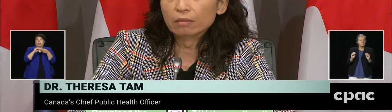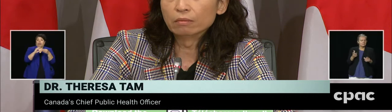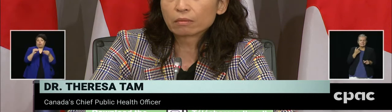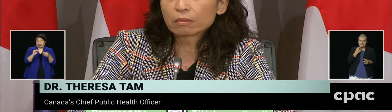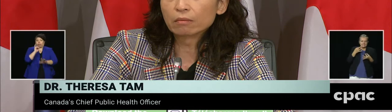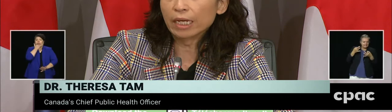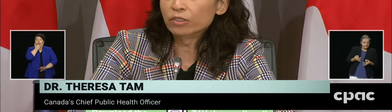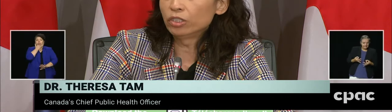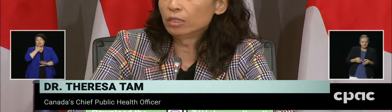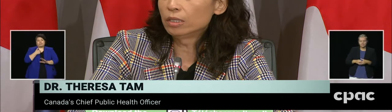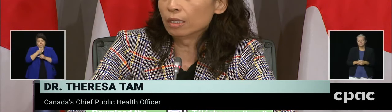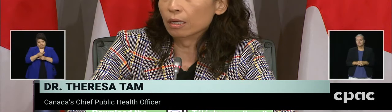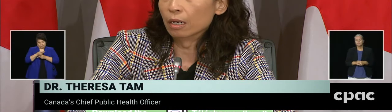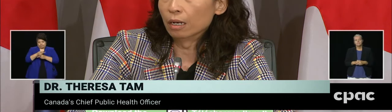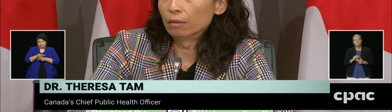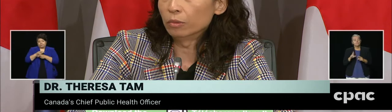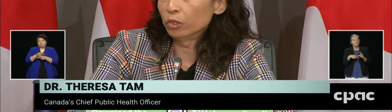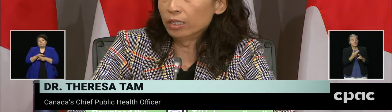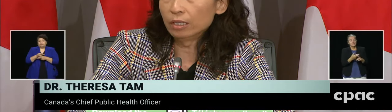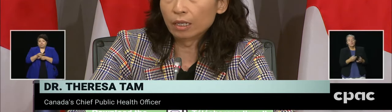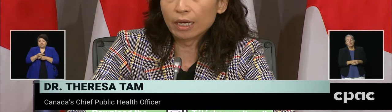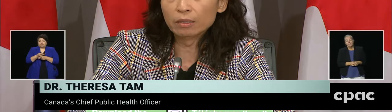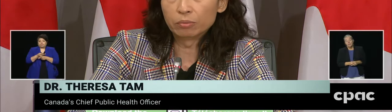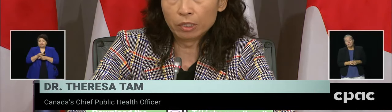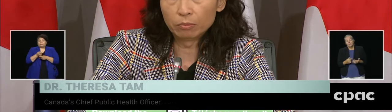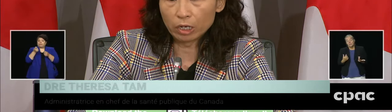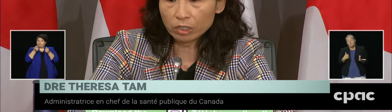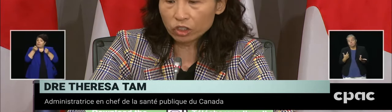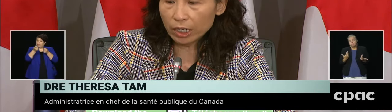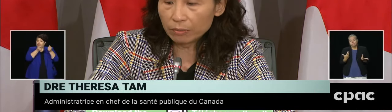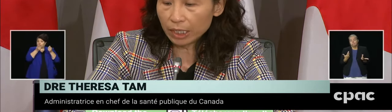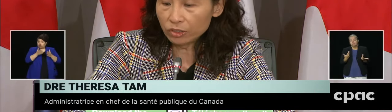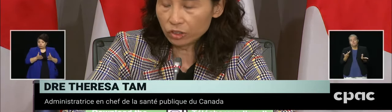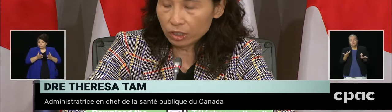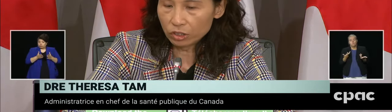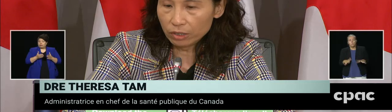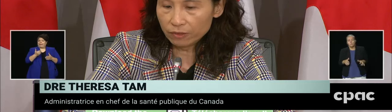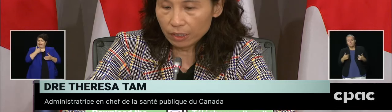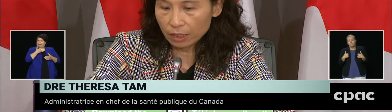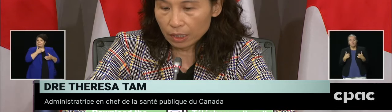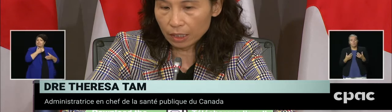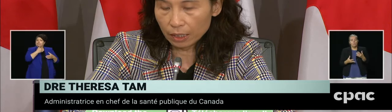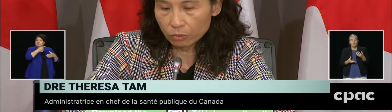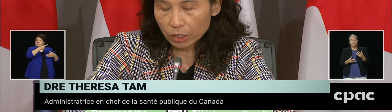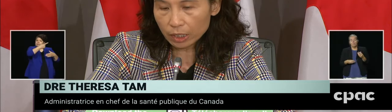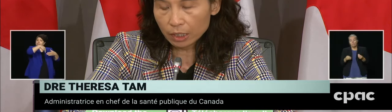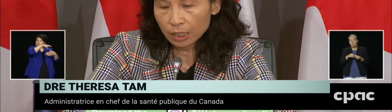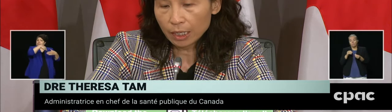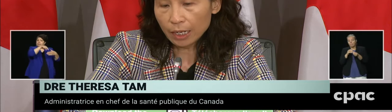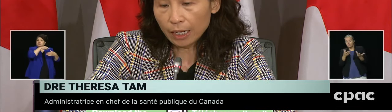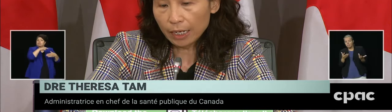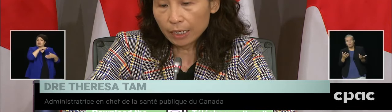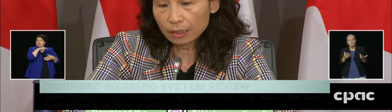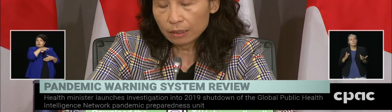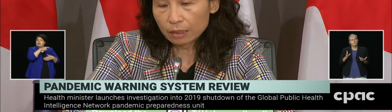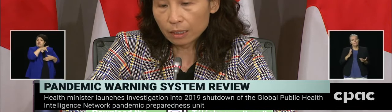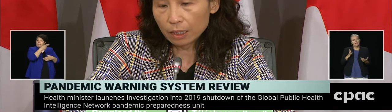THAT I DON'T GET THE FACTS WRONG, BUT I KNOW THERE ARE